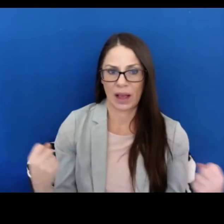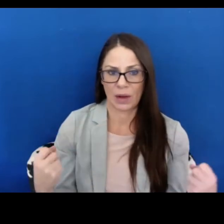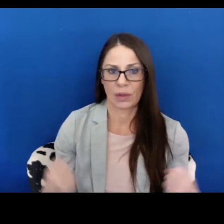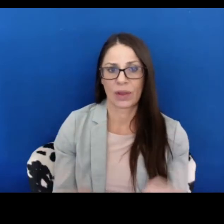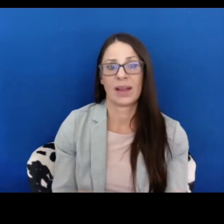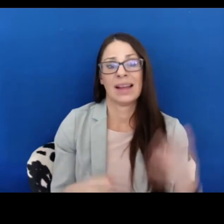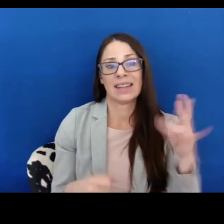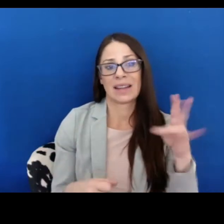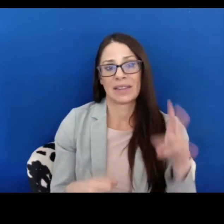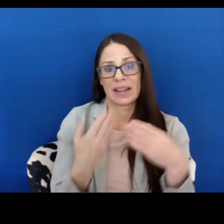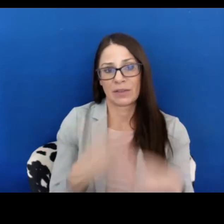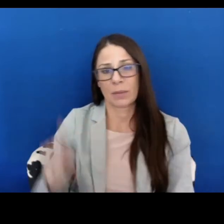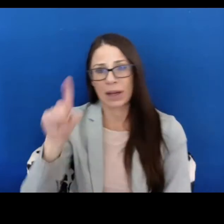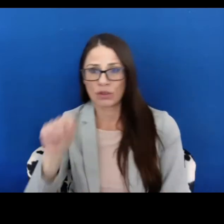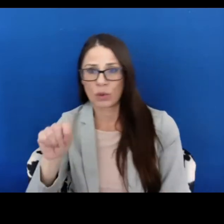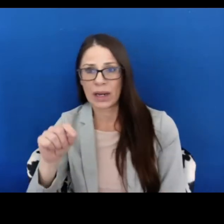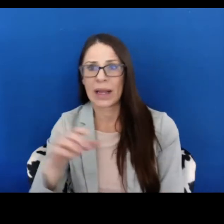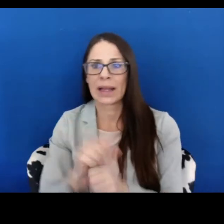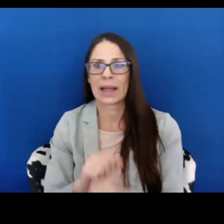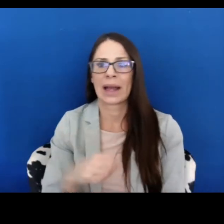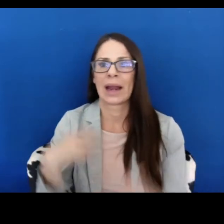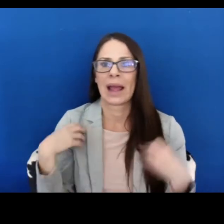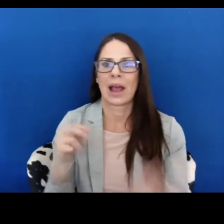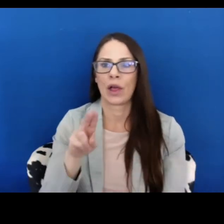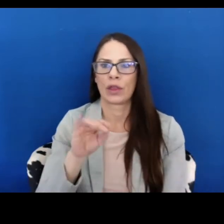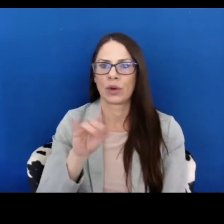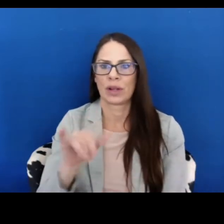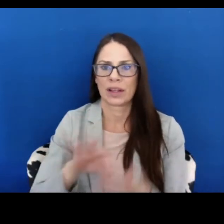health utility score of point eight five, and that could then be used to calculate the